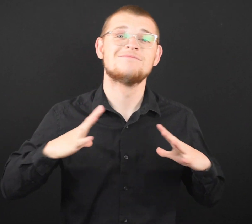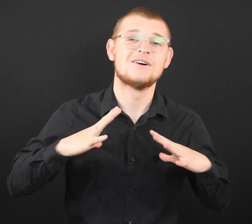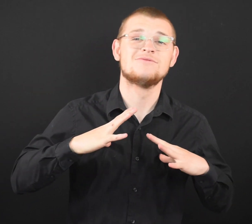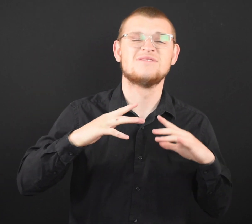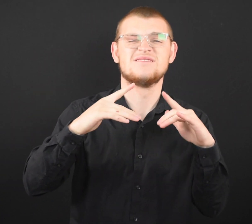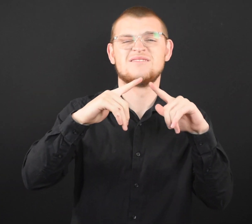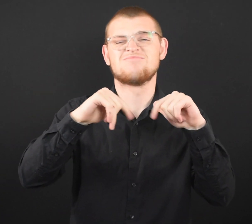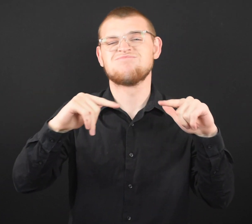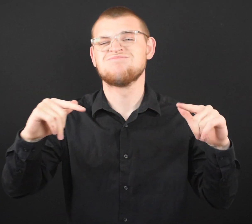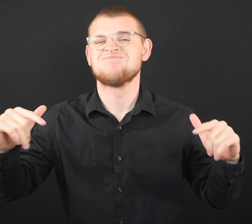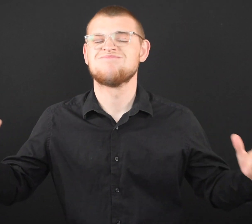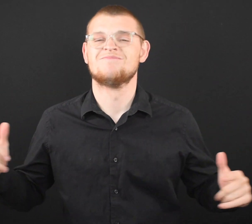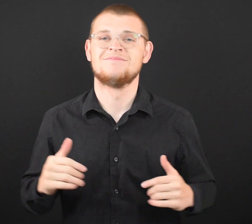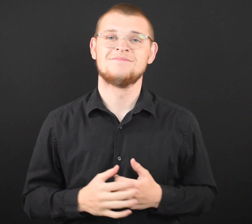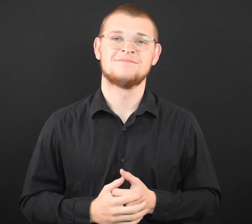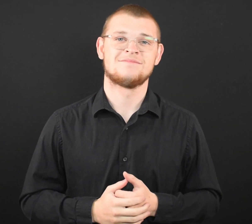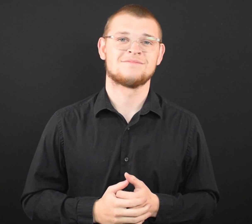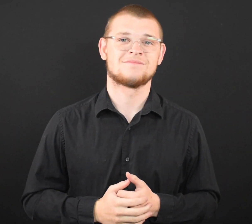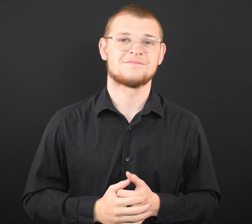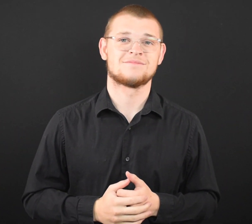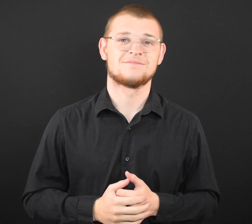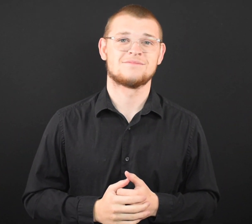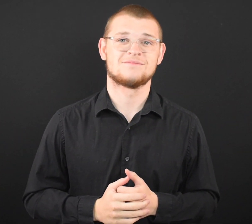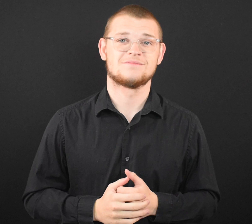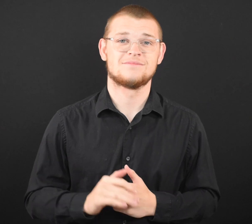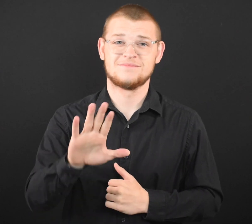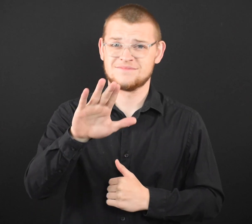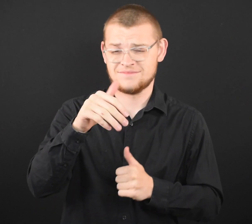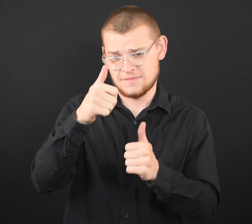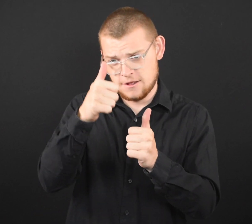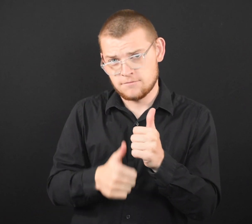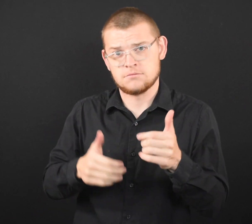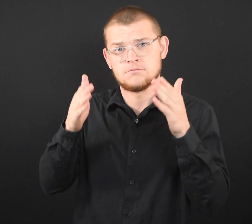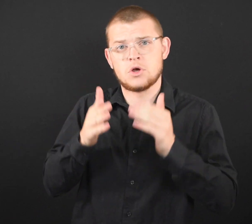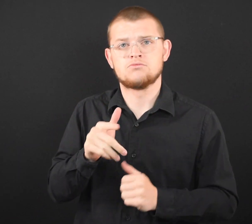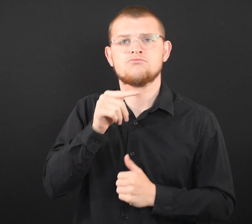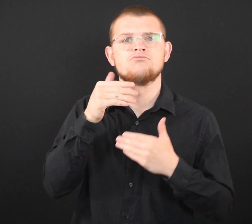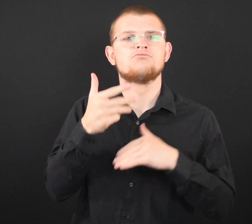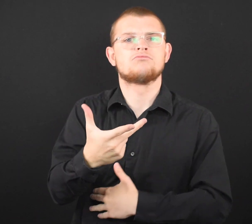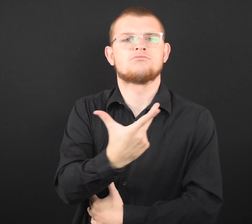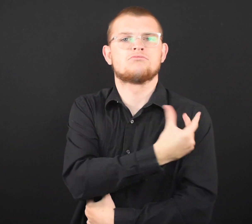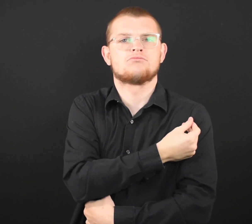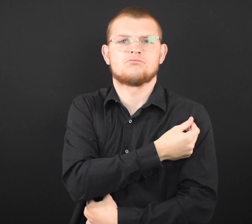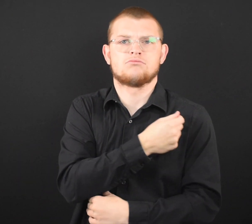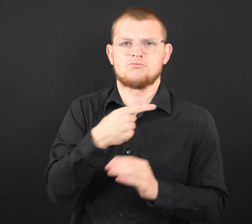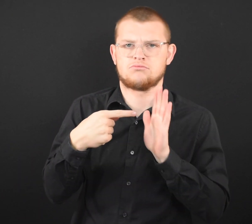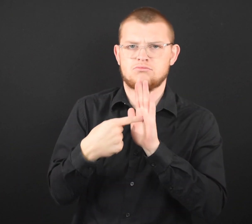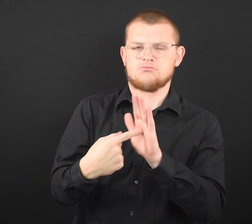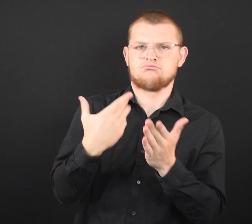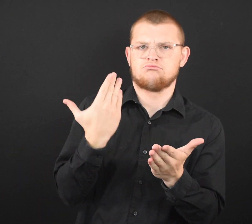Every person who gets vaccinated also helps us slow the spread of this disease and protect those